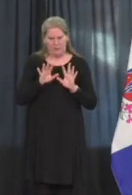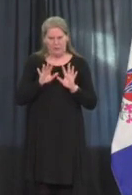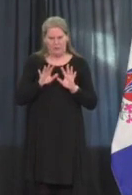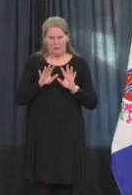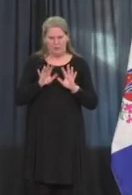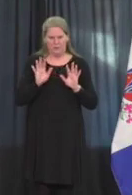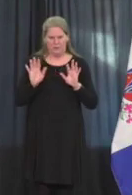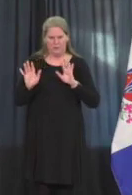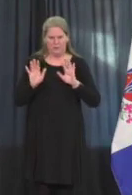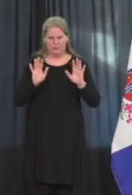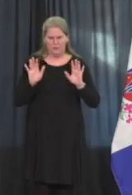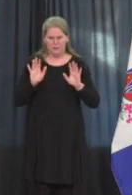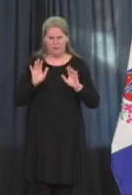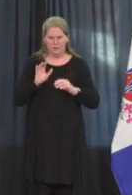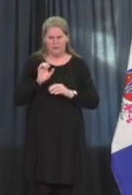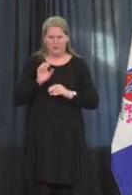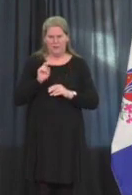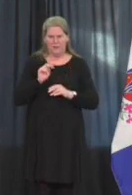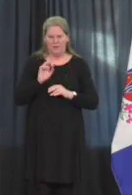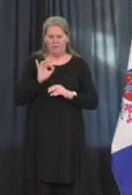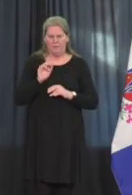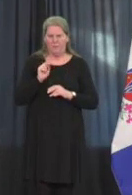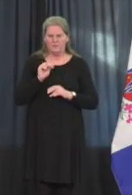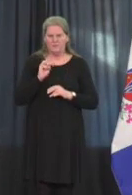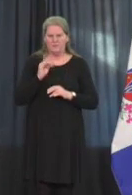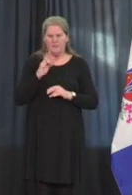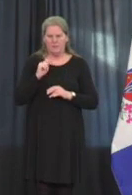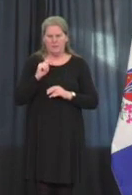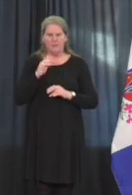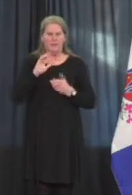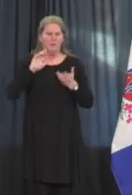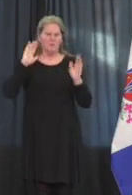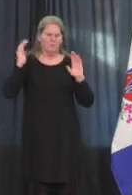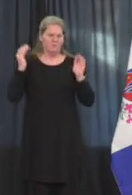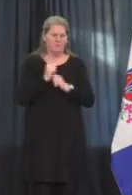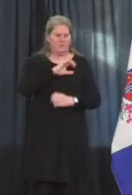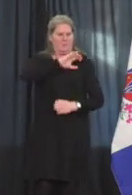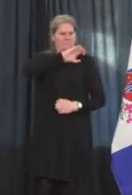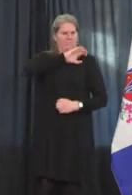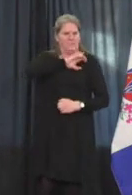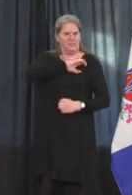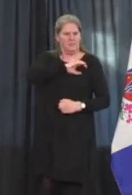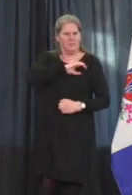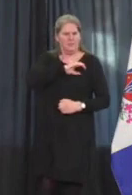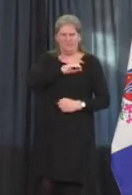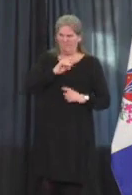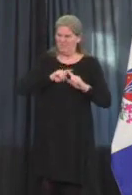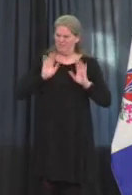ENFORCEMENT OFFICER AND A PEACE OFFICER. ARE THERE DIFFERENCE IN POWERS